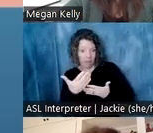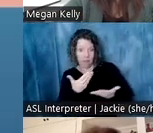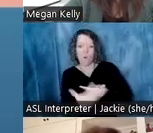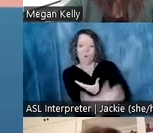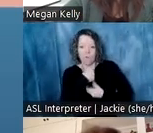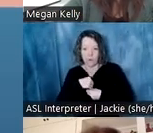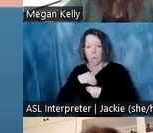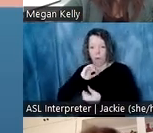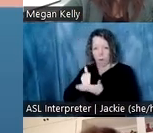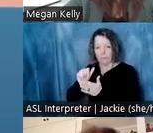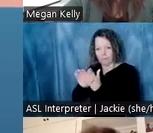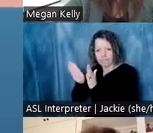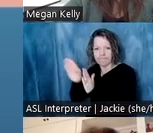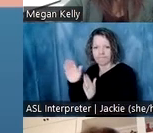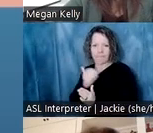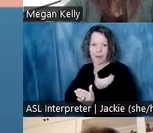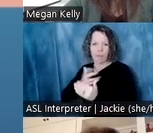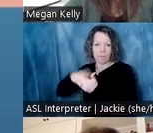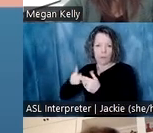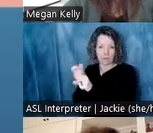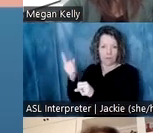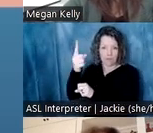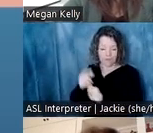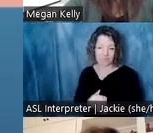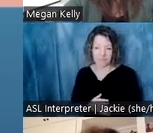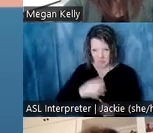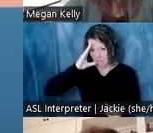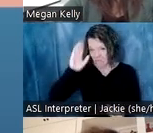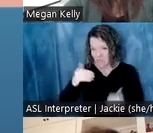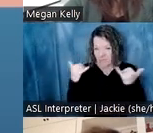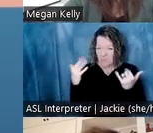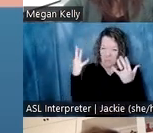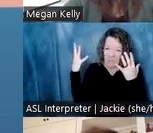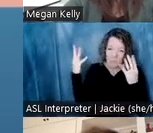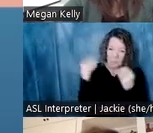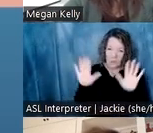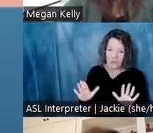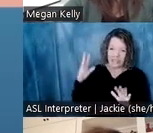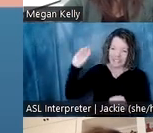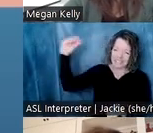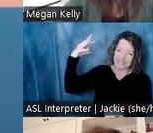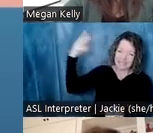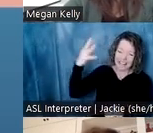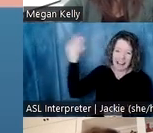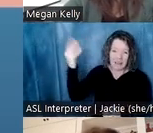beautiful day outside today, so we even doubly appreciate your attendance. And I just again I